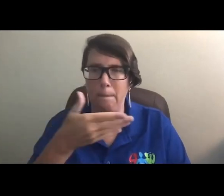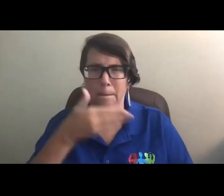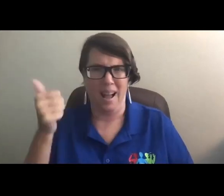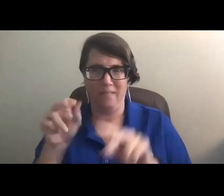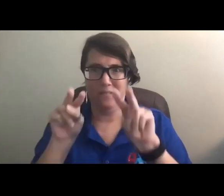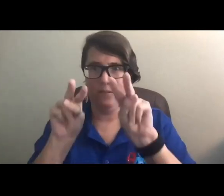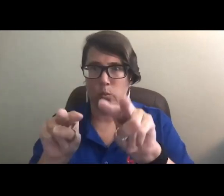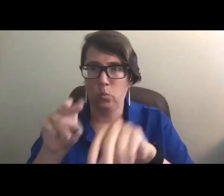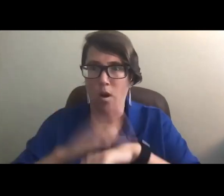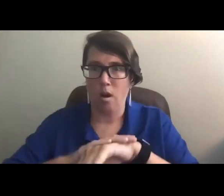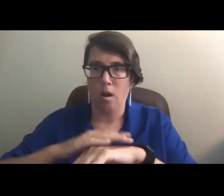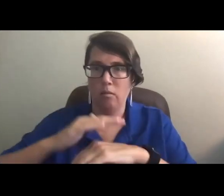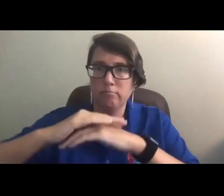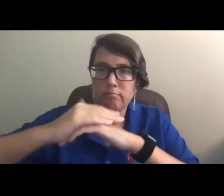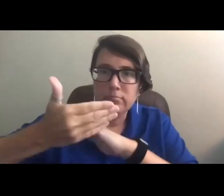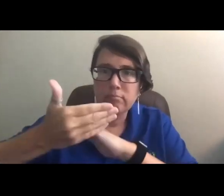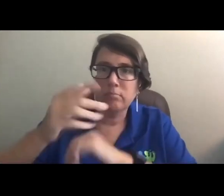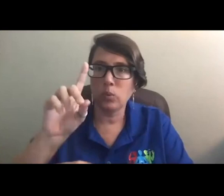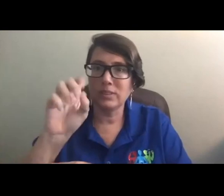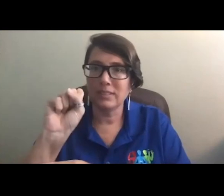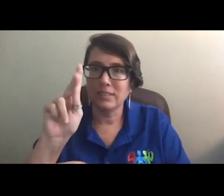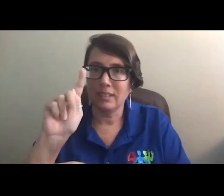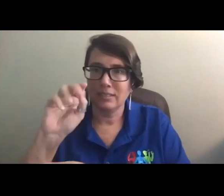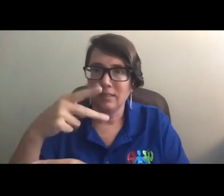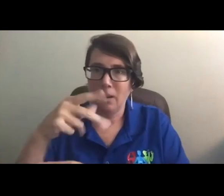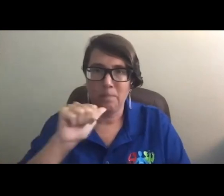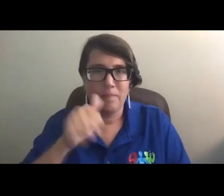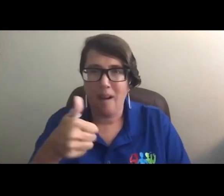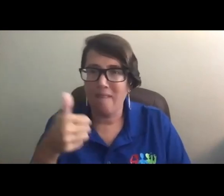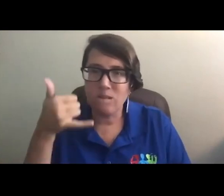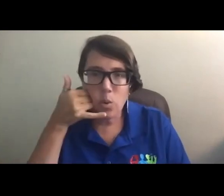In terms of accessibility for webinar, this is best viewed on